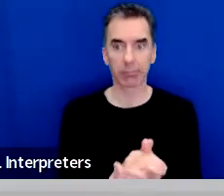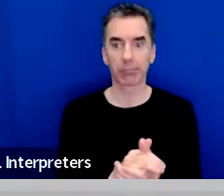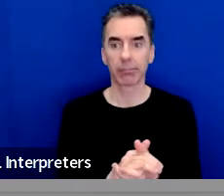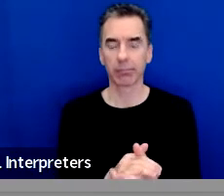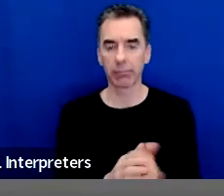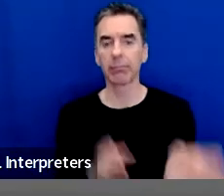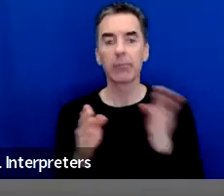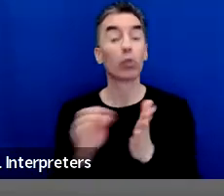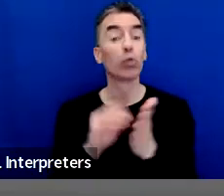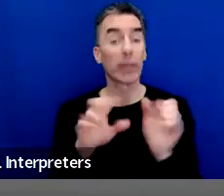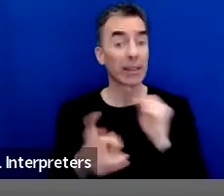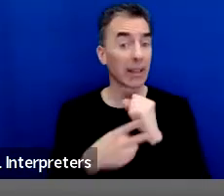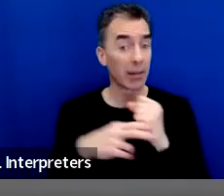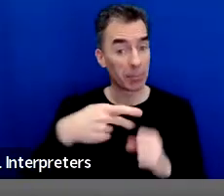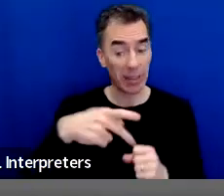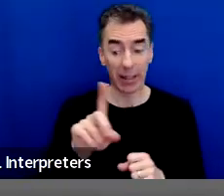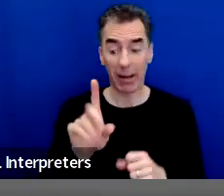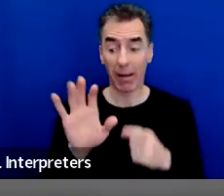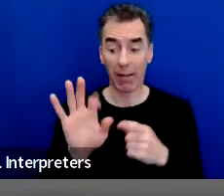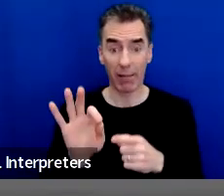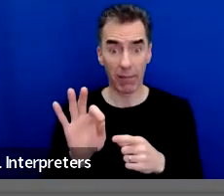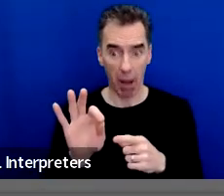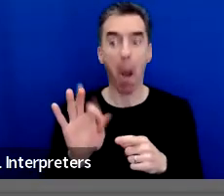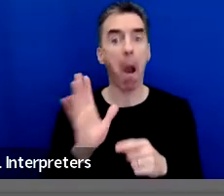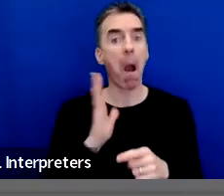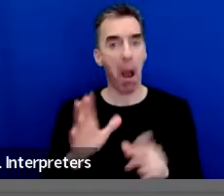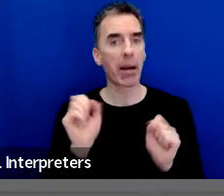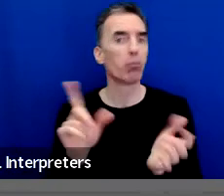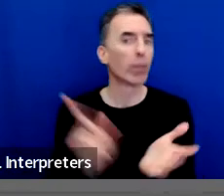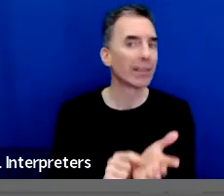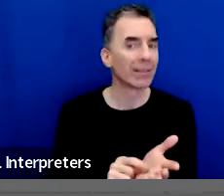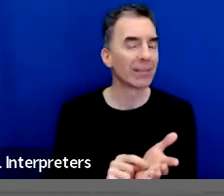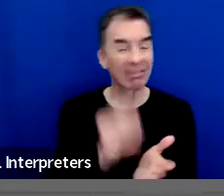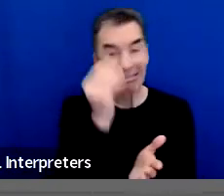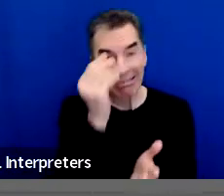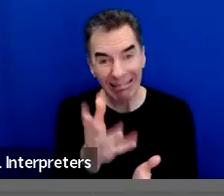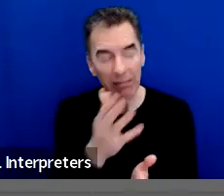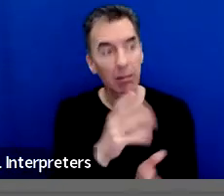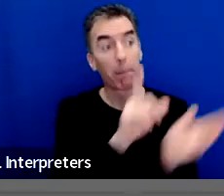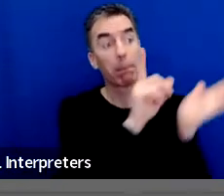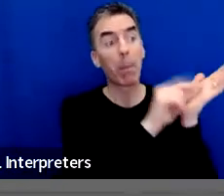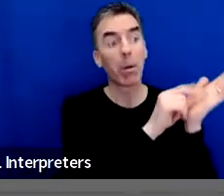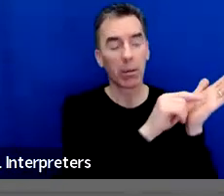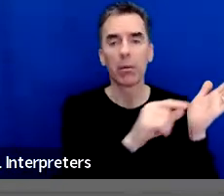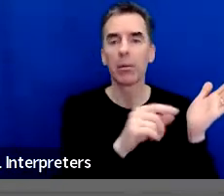which allows them to print different publishers have different amounts that they allow the students to print.